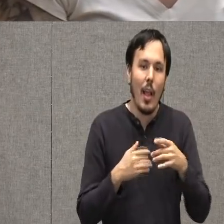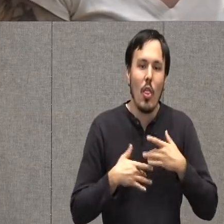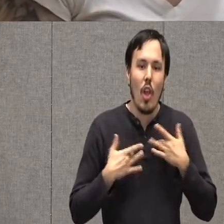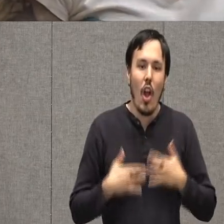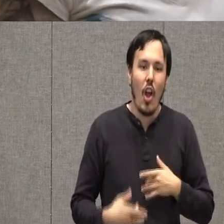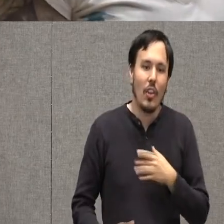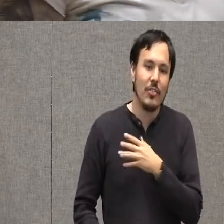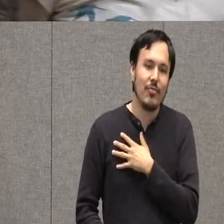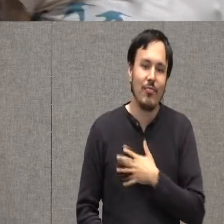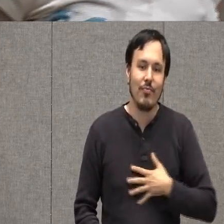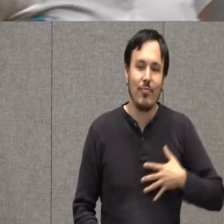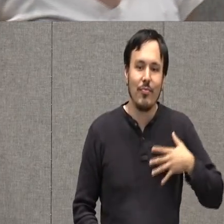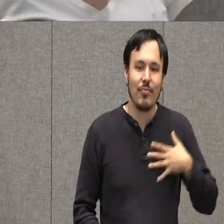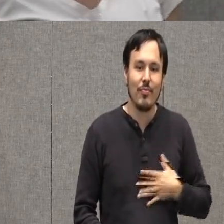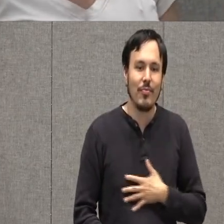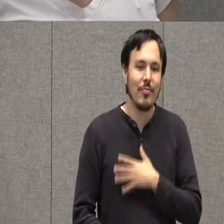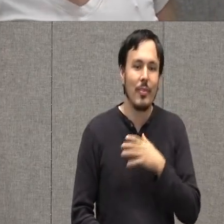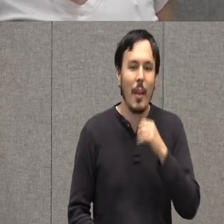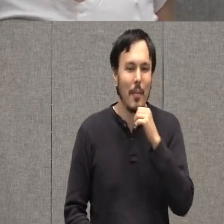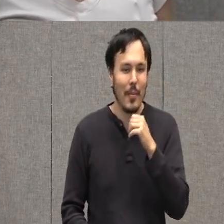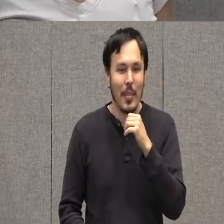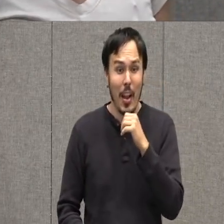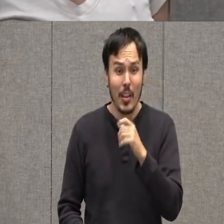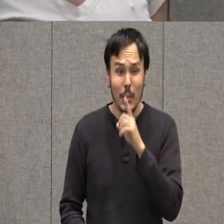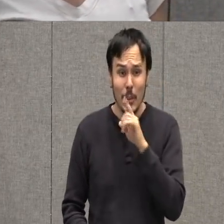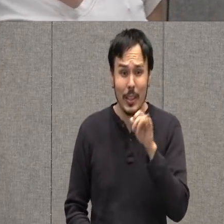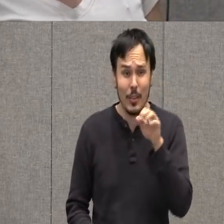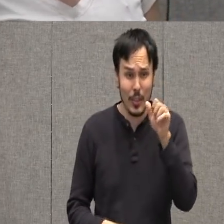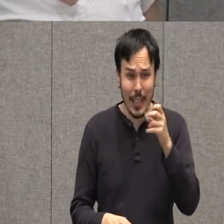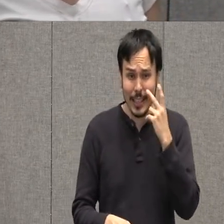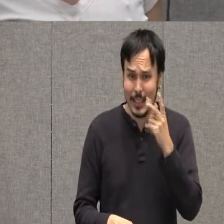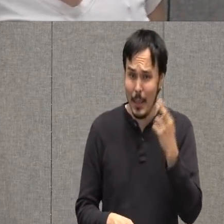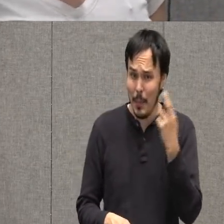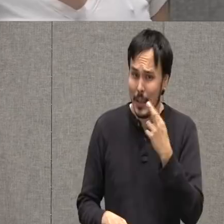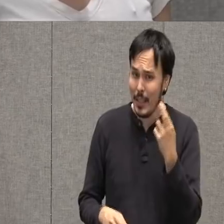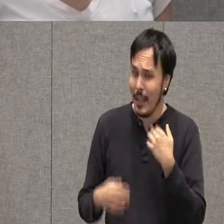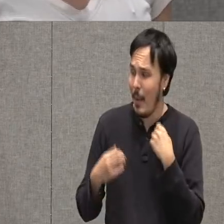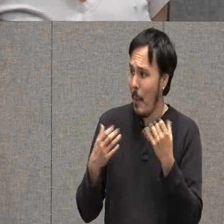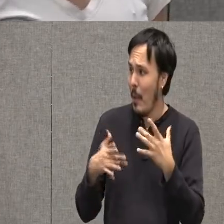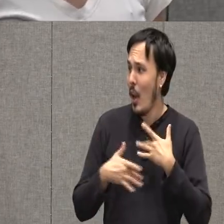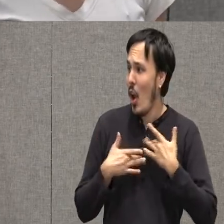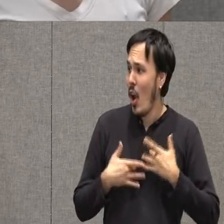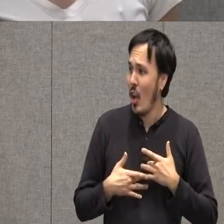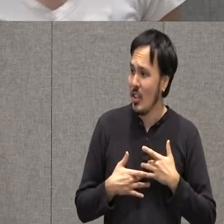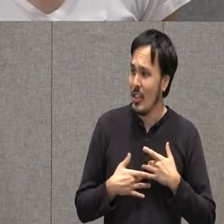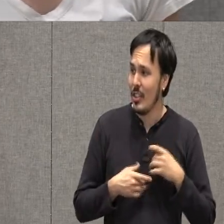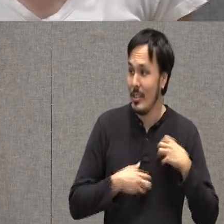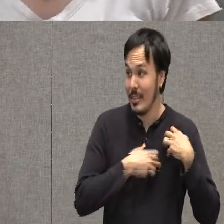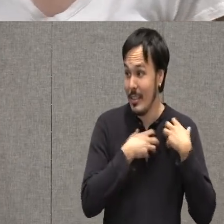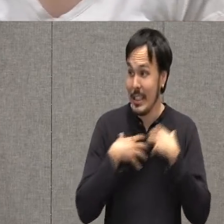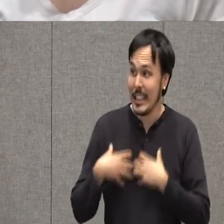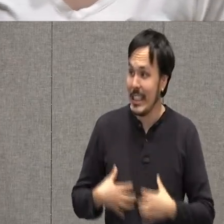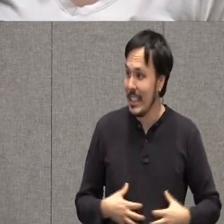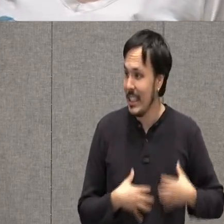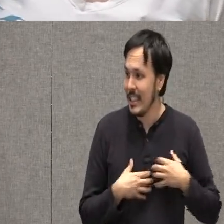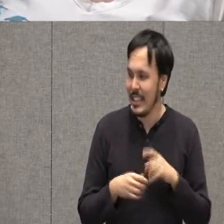Yeah, I don't know if you can see, but it's all little hearts upside down, and back, and straight. And that's what's nice. I have this really big green marker,